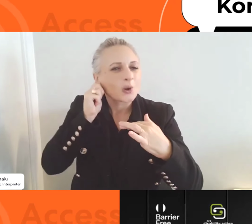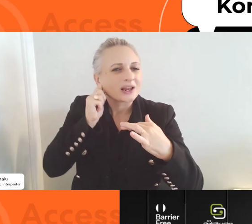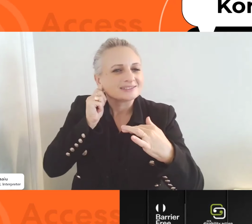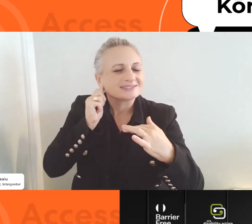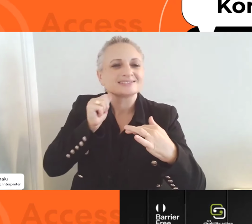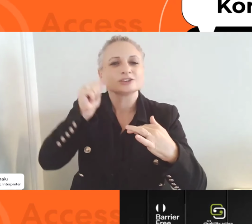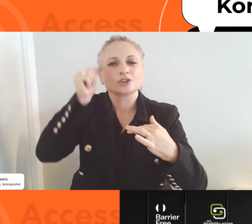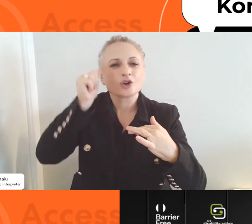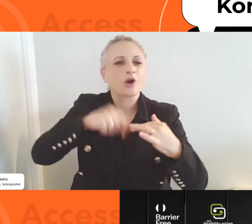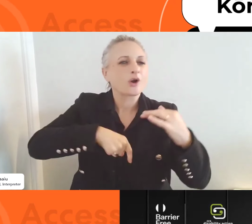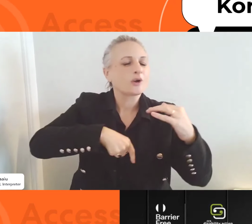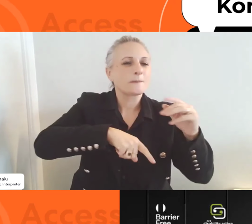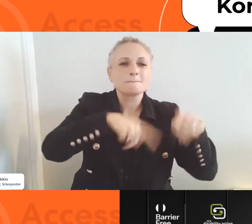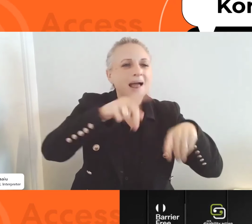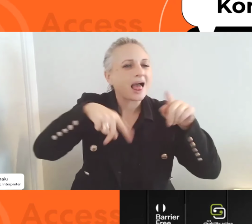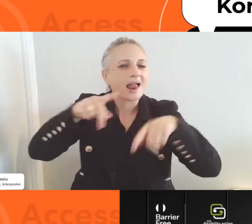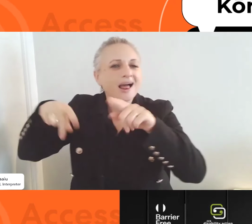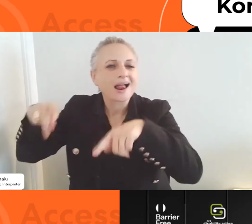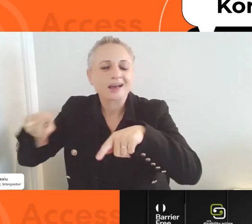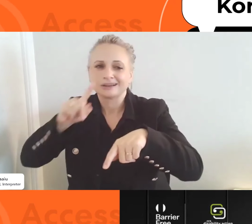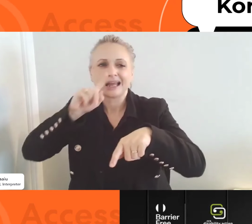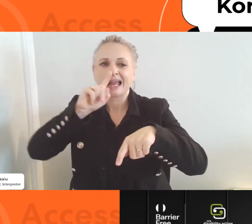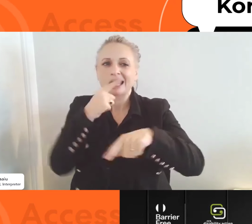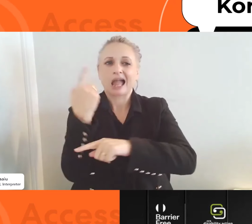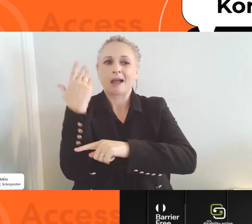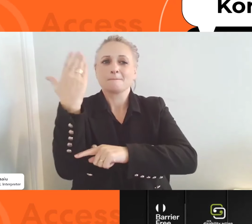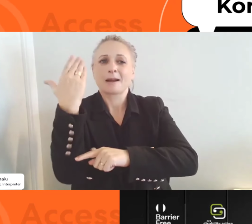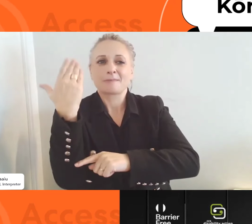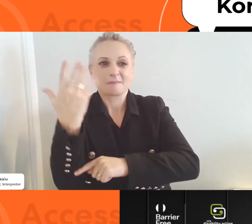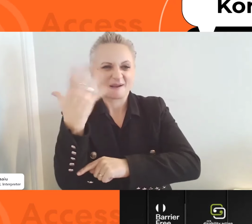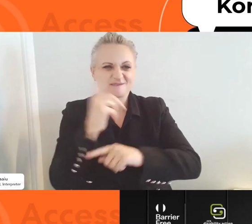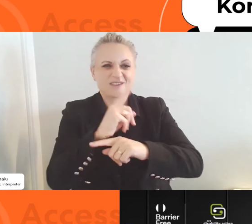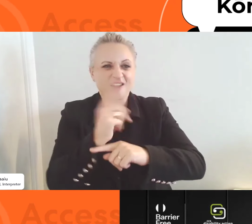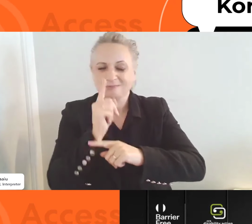it can't be covered in 5 minutes on the accessibility legislation